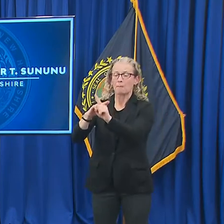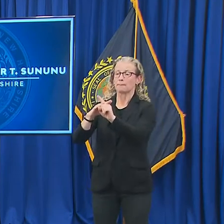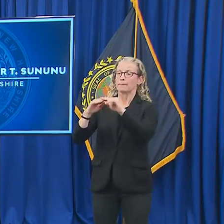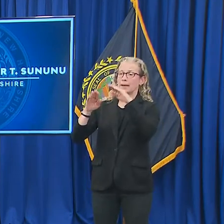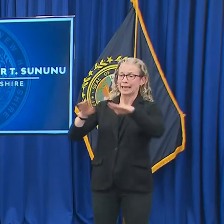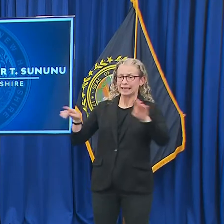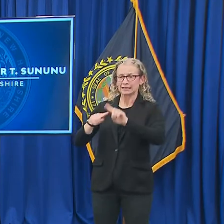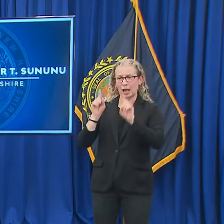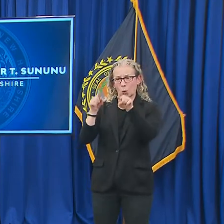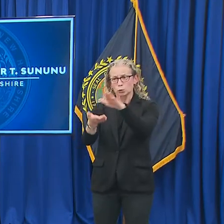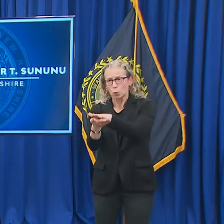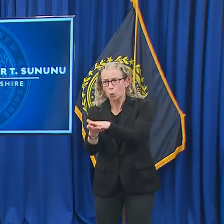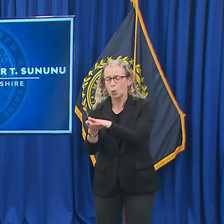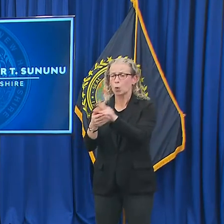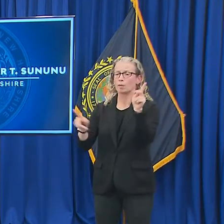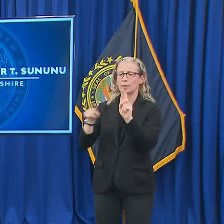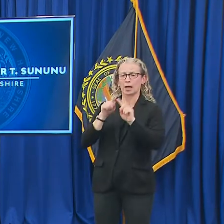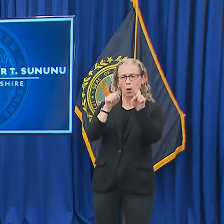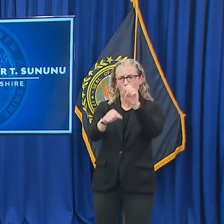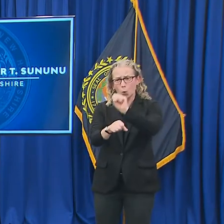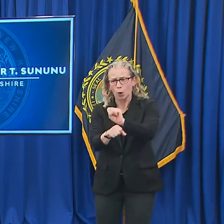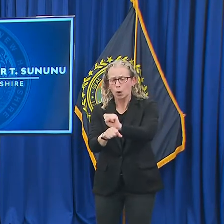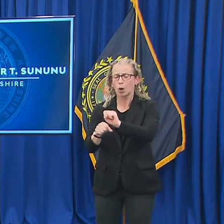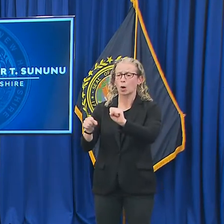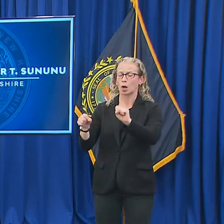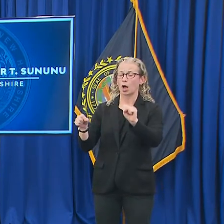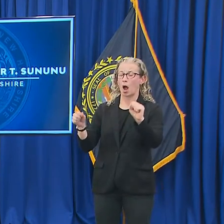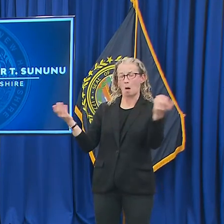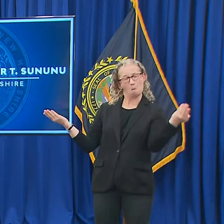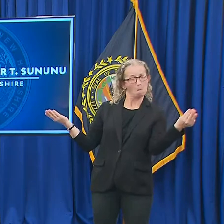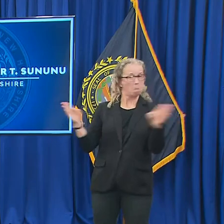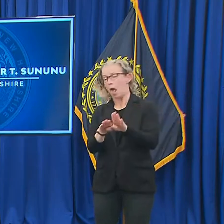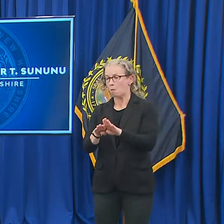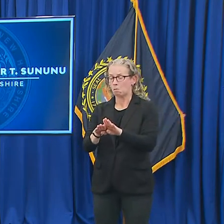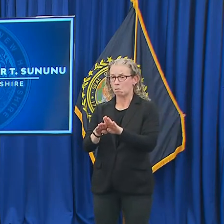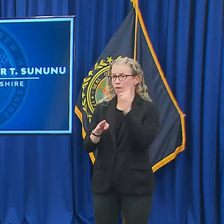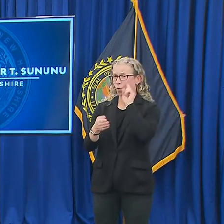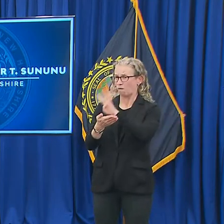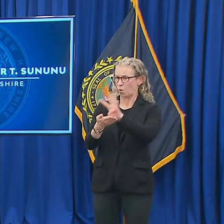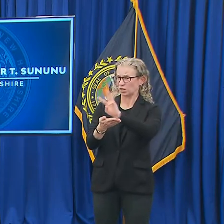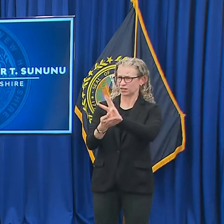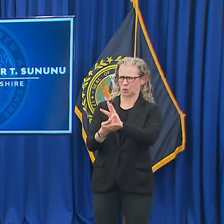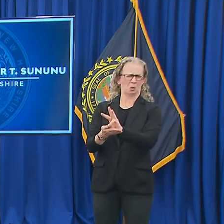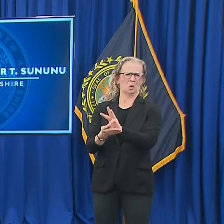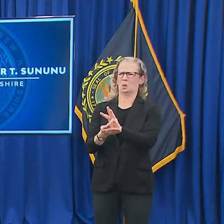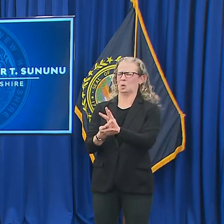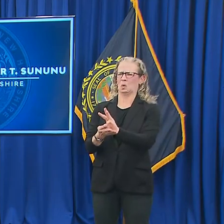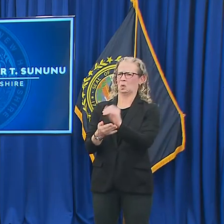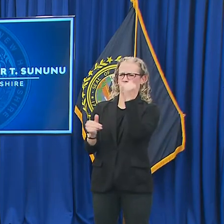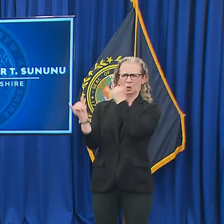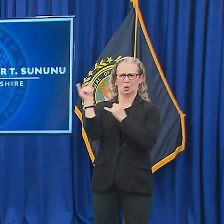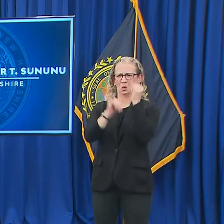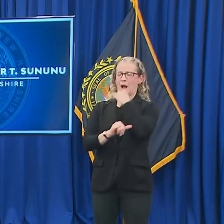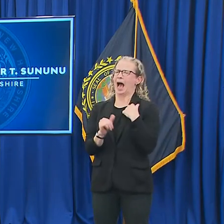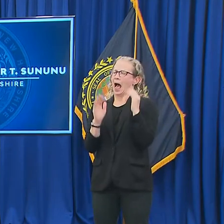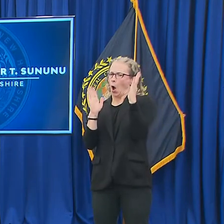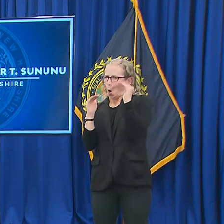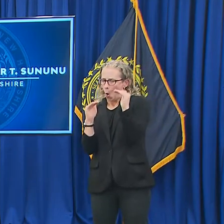I strenuously object with a smile. I'll always do it with a smile usually. OK. Well, thank you guys very much.